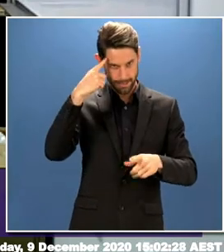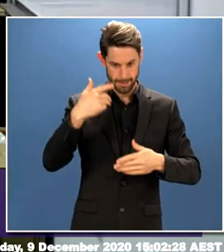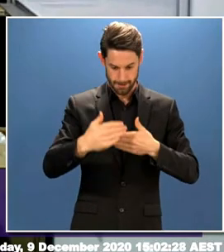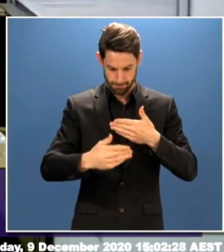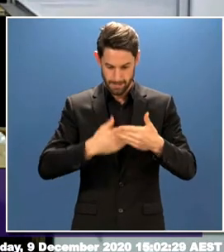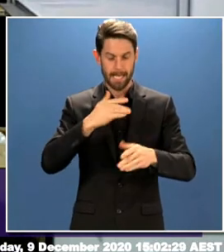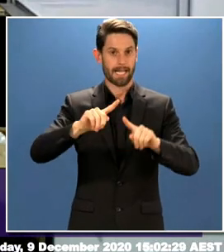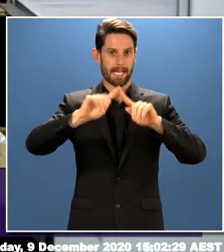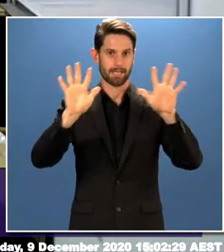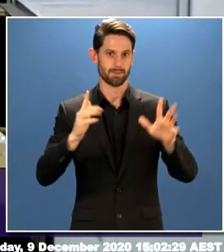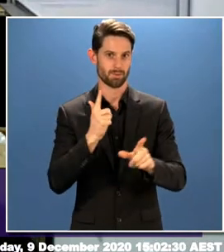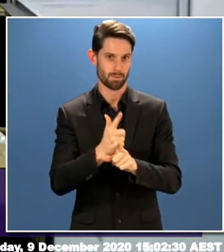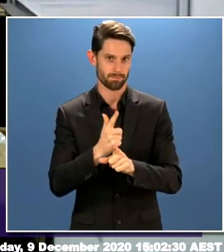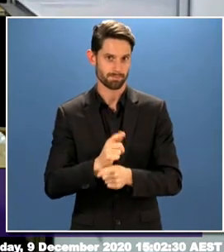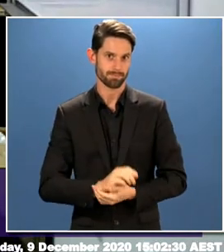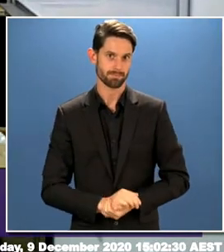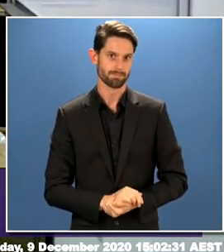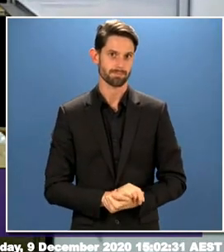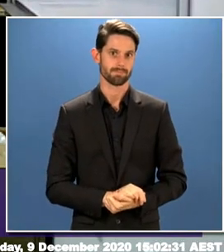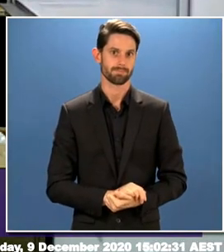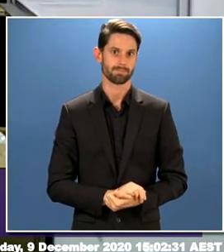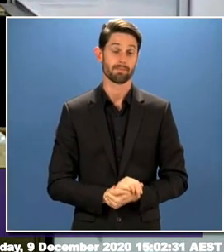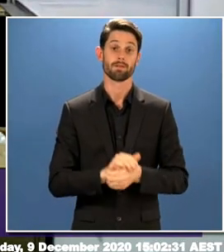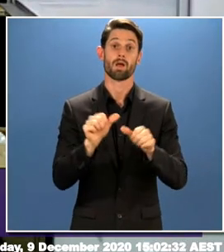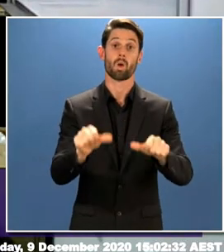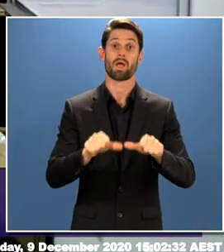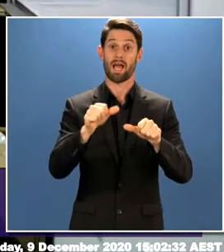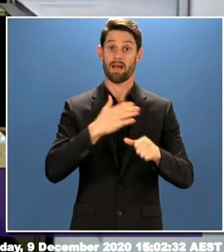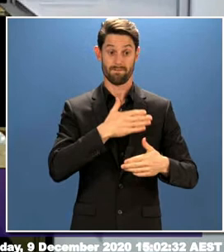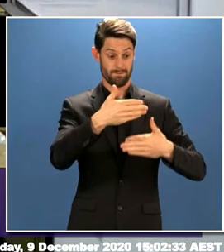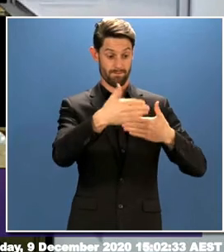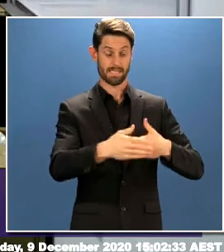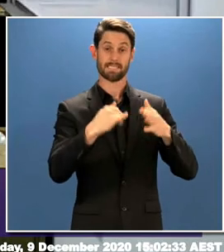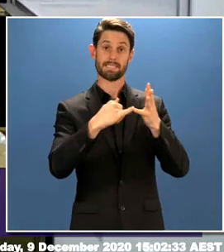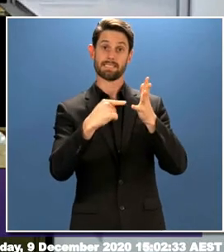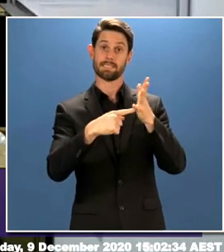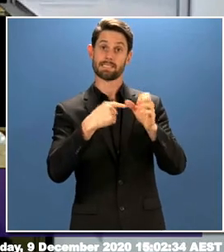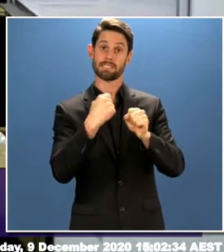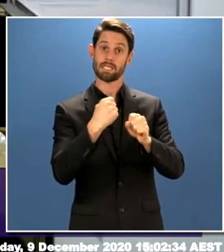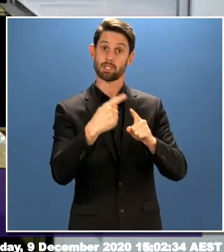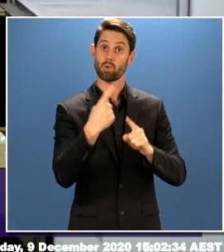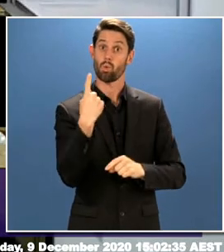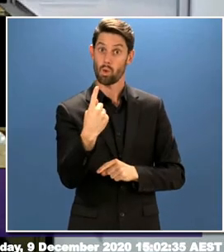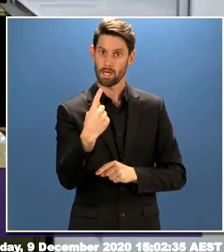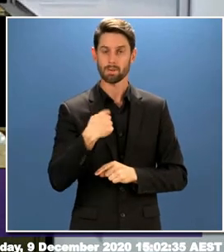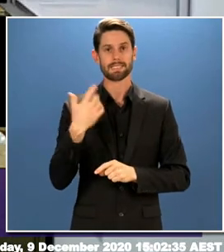Absolutely. MS EASTMAN: Stage one? For stage one, what we did, we used a critical policy analysis